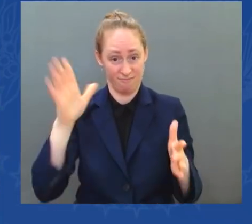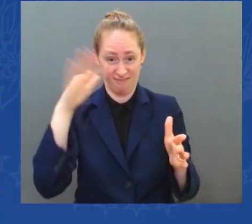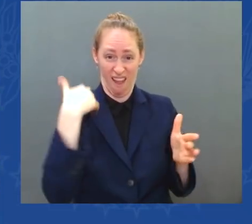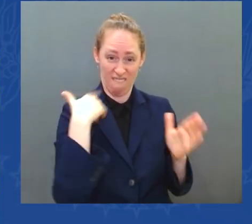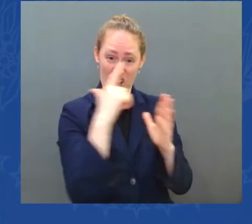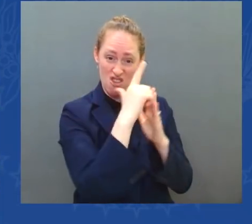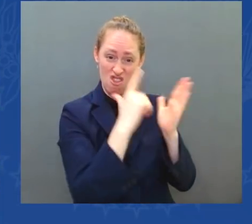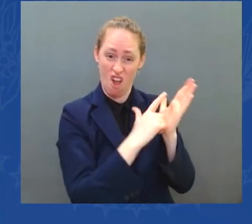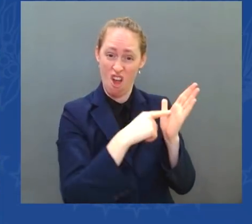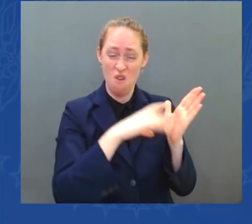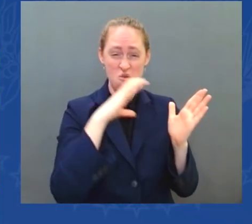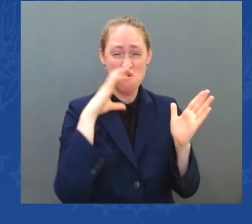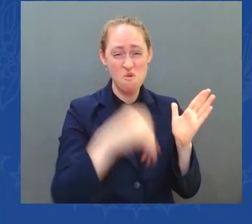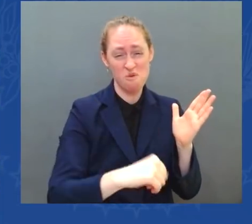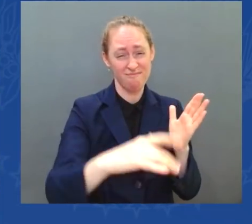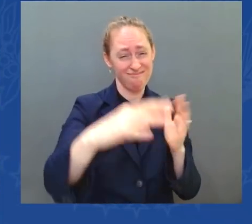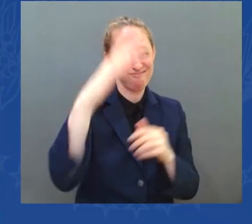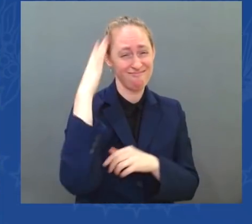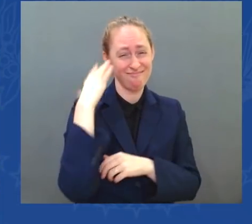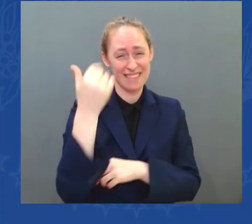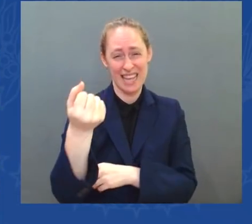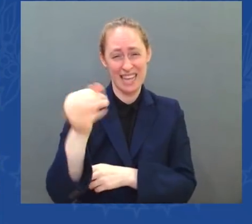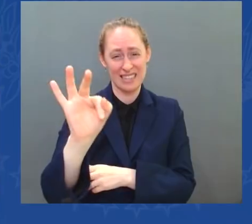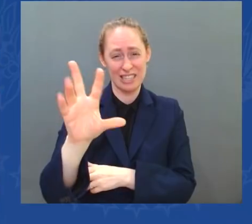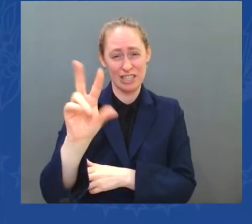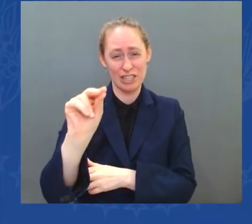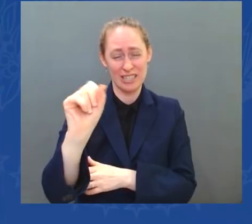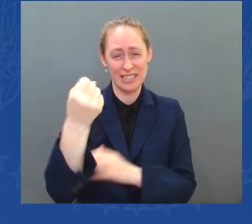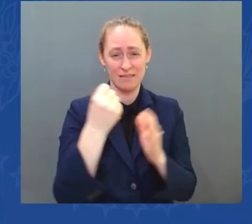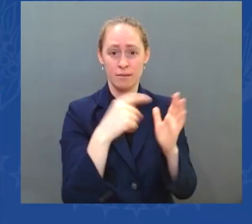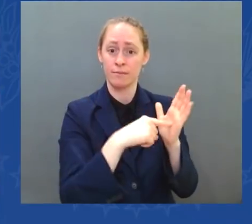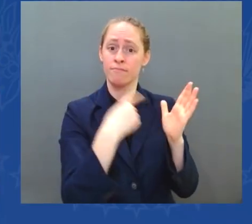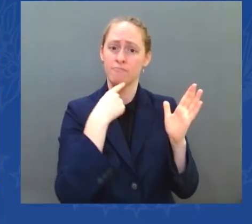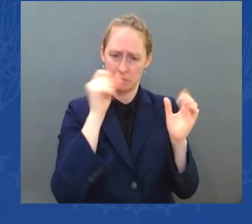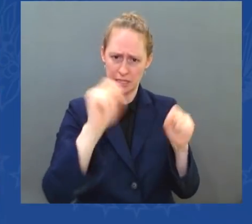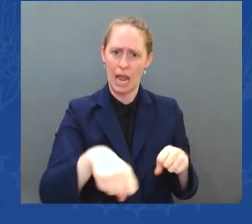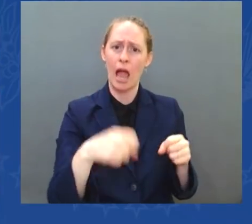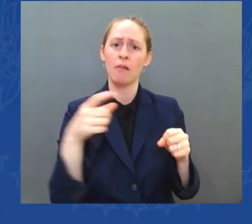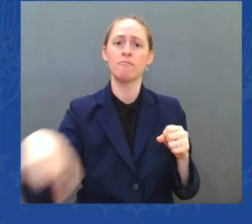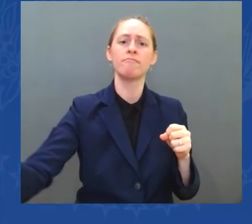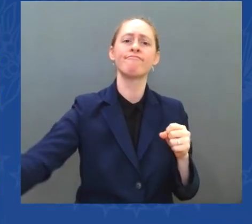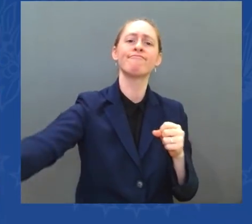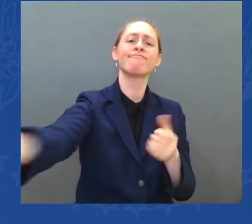and if your American tax dollars the president is spending, it should be spent on American products,